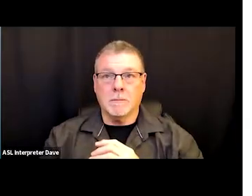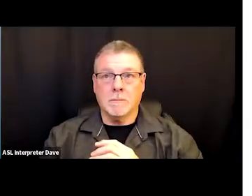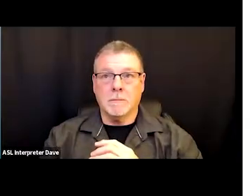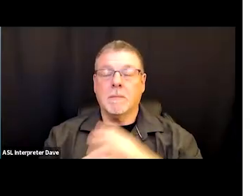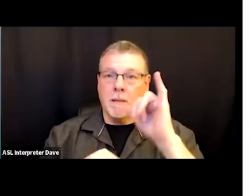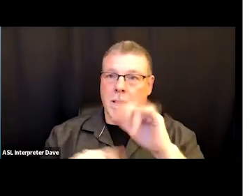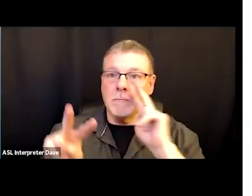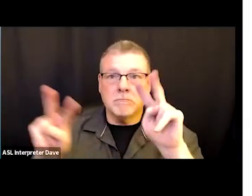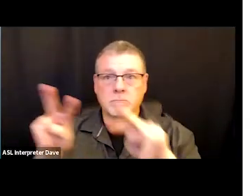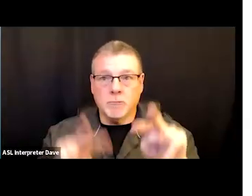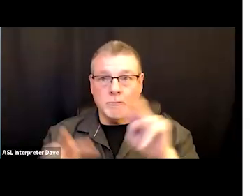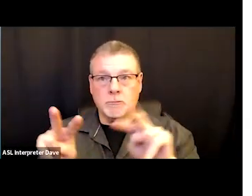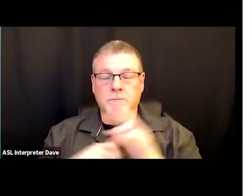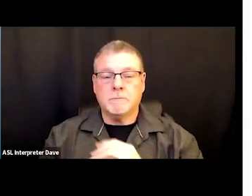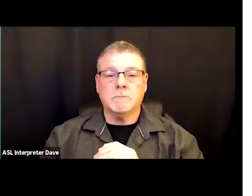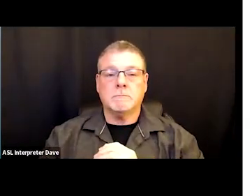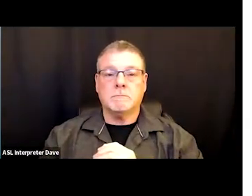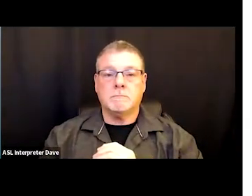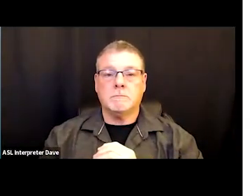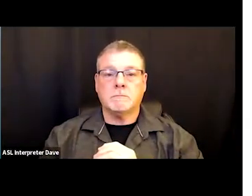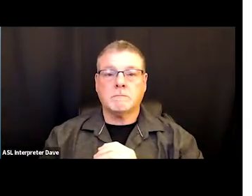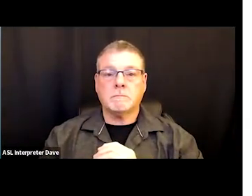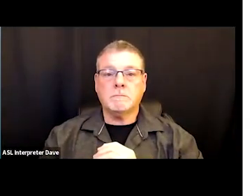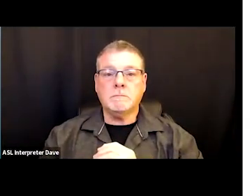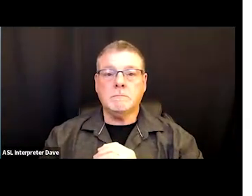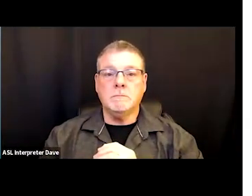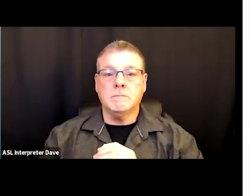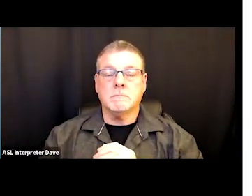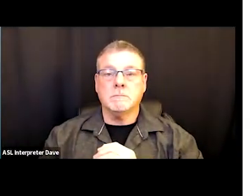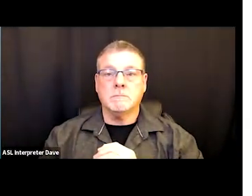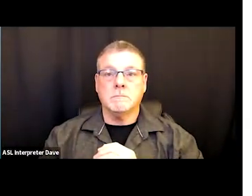And so any attempts to substitute,